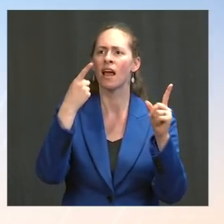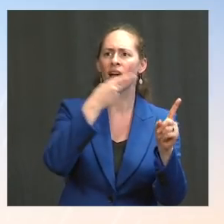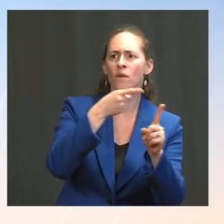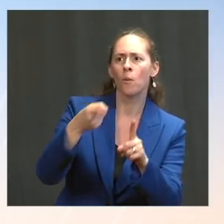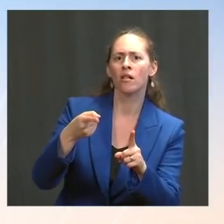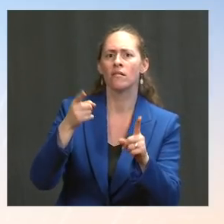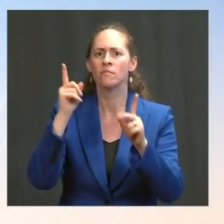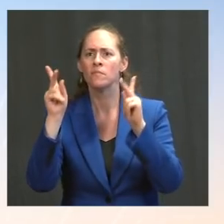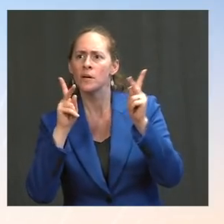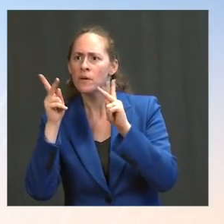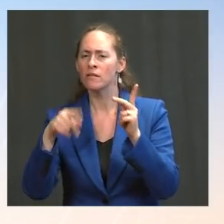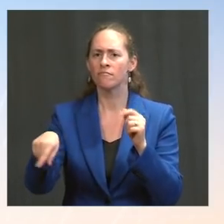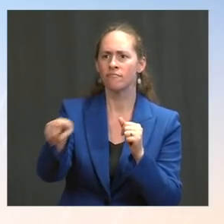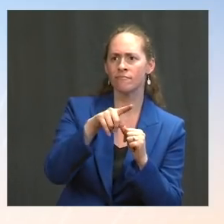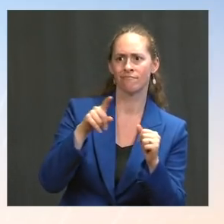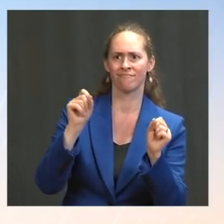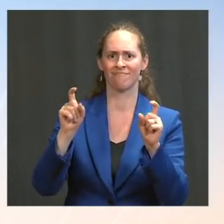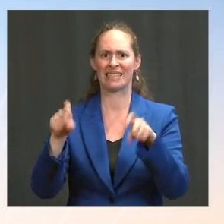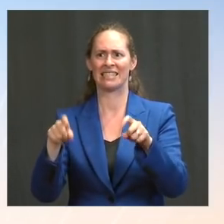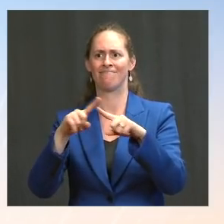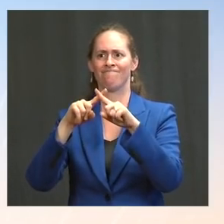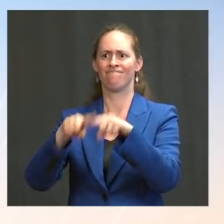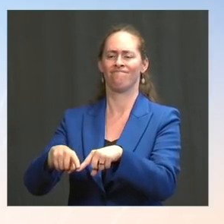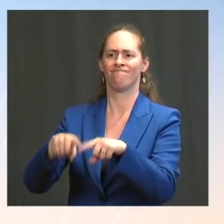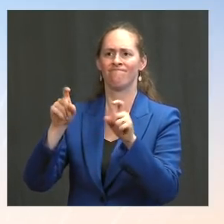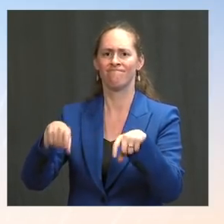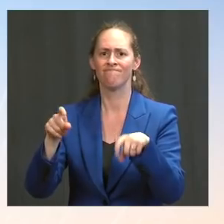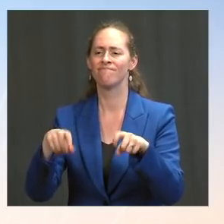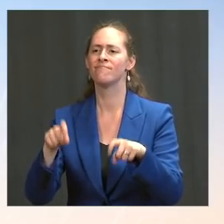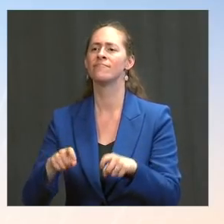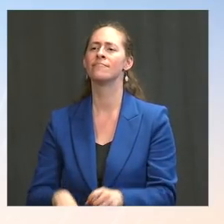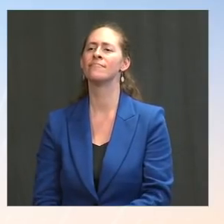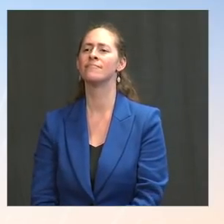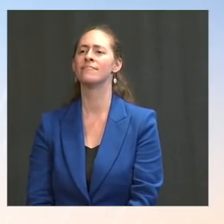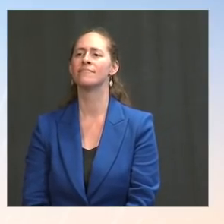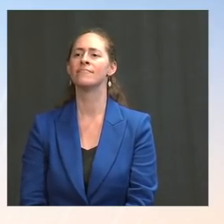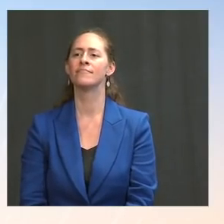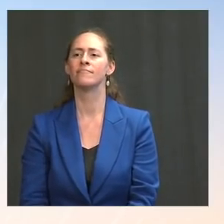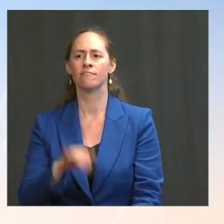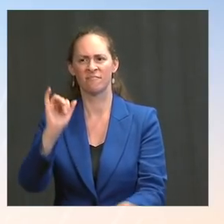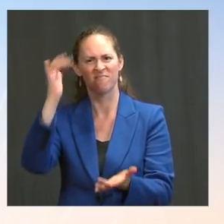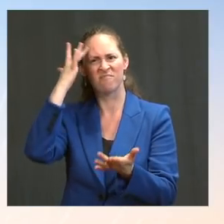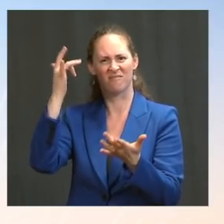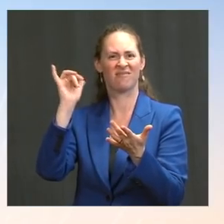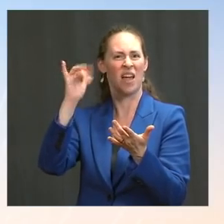and the resumption of normal consumer activity, there is some impact on oil market conditions. On your second part of your question